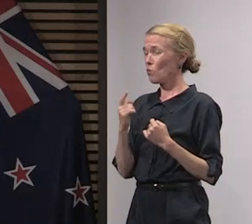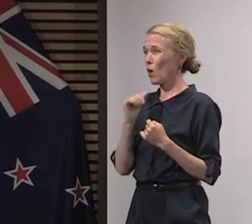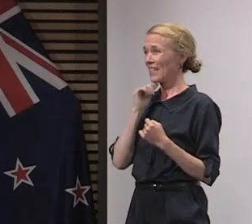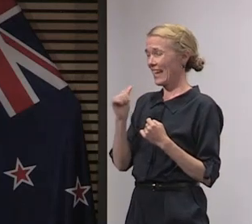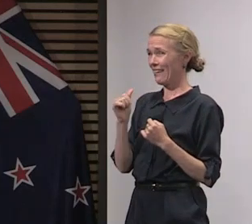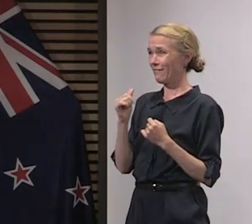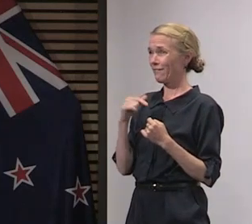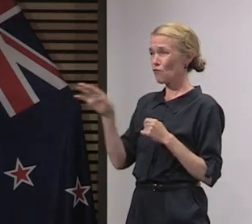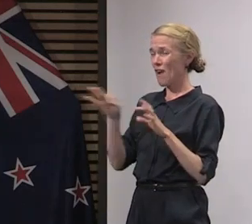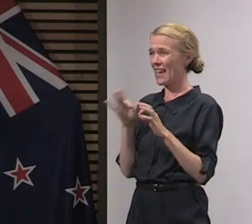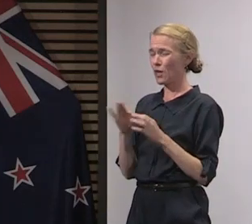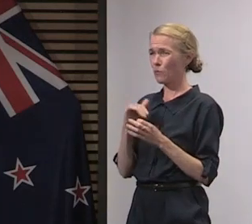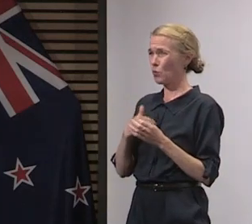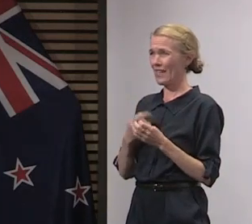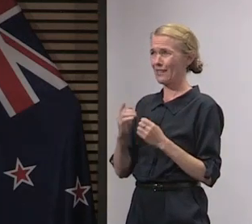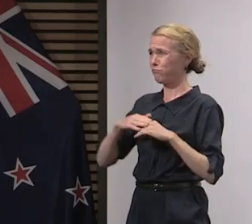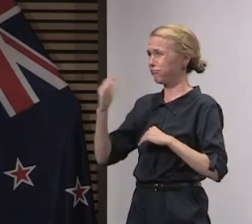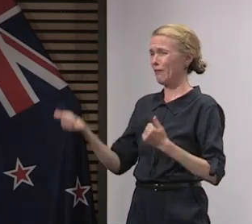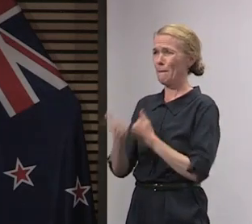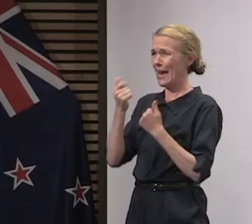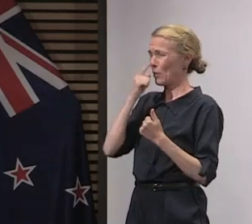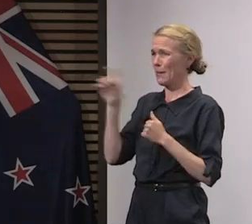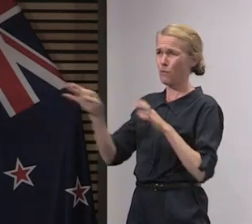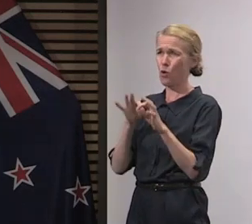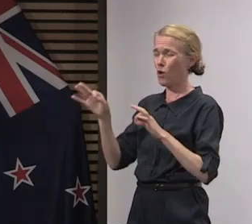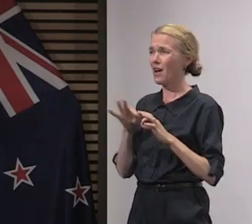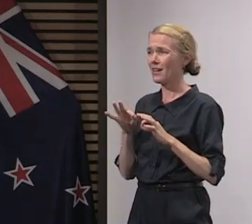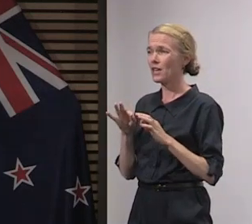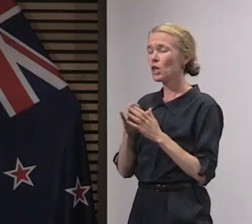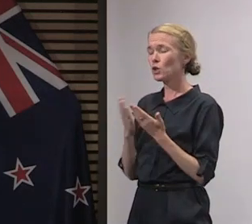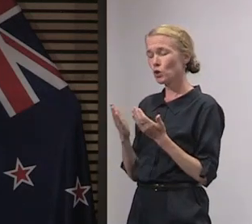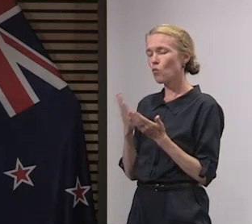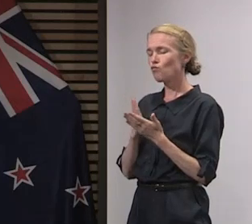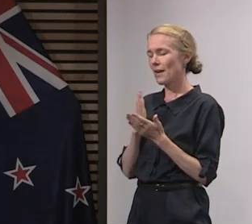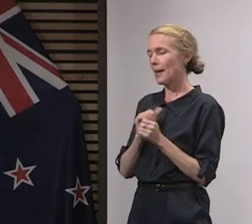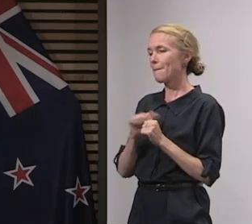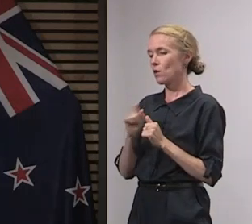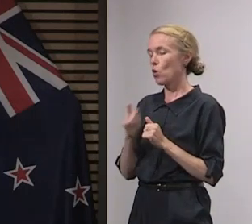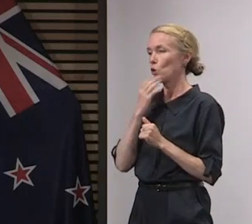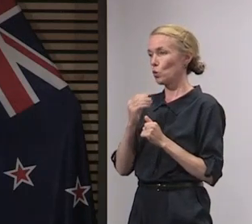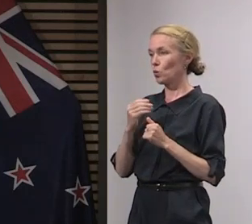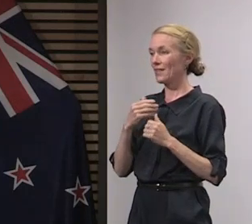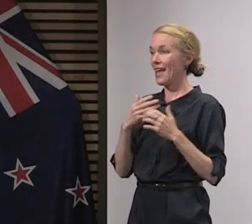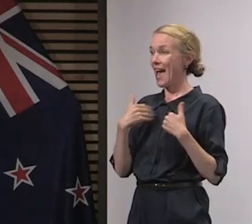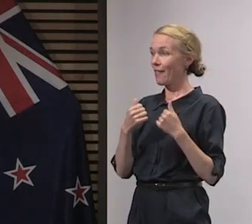morning doing random surveys. Rod Jackson at Auckland suggested you would need to